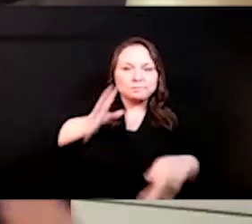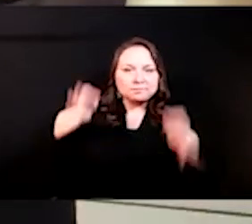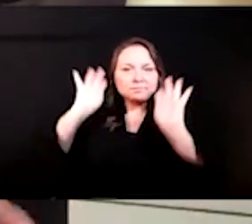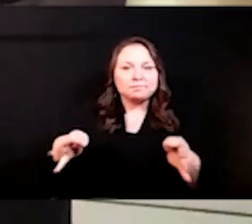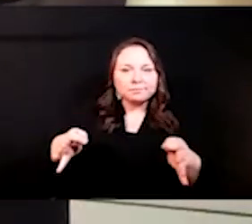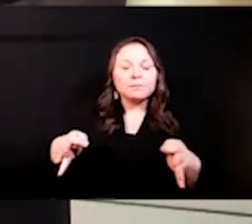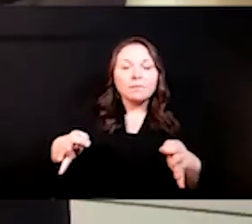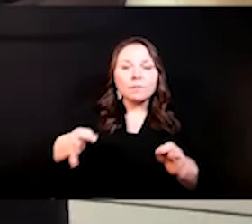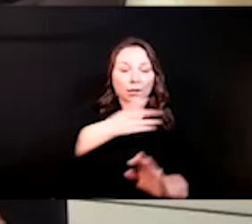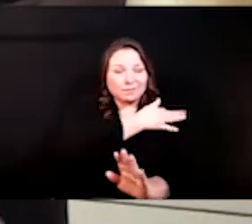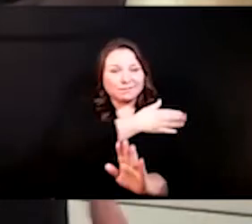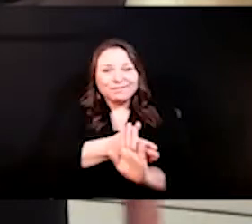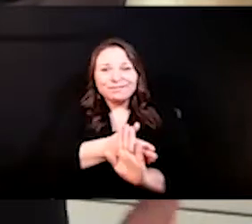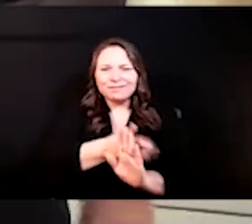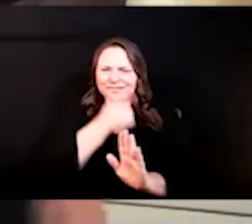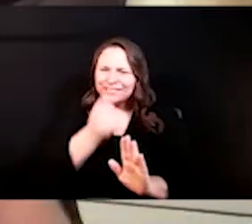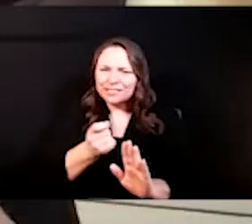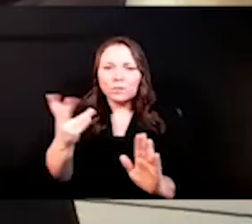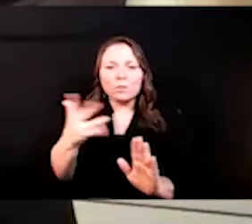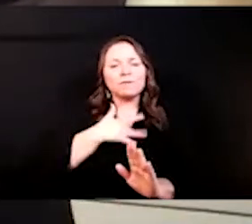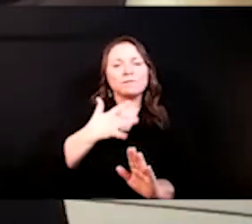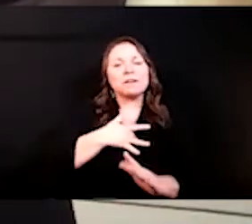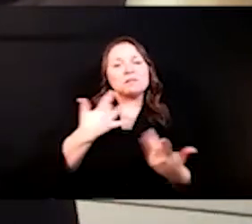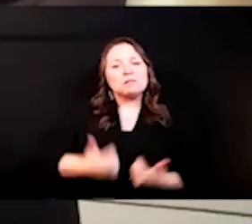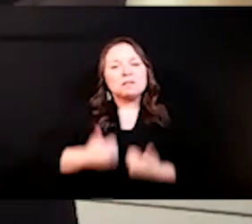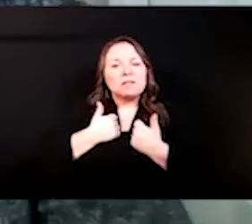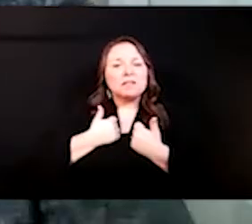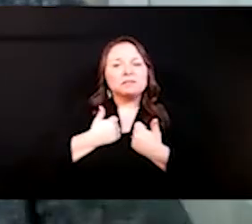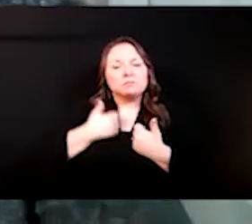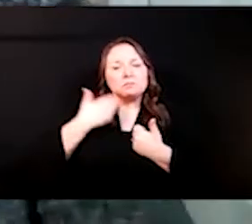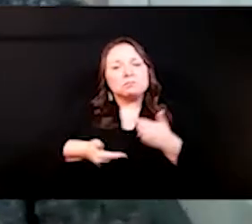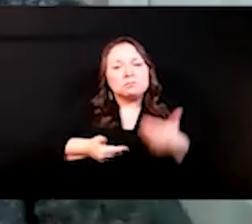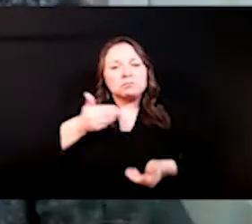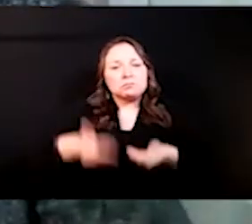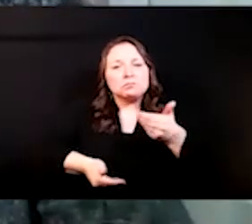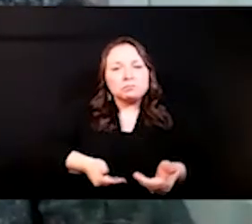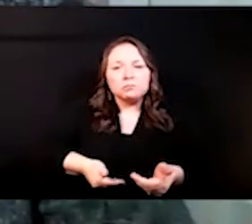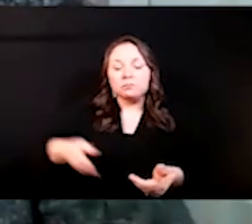MOMENT AND IT'S INTERESTING BECAUSE UP UNTIL THEN, IT FELT LIKE WE WERE ALL SORT OF LIVING IN THE MOMENT, RIGHT?